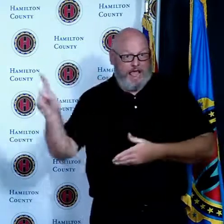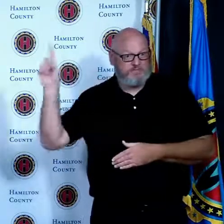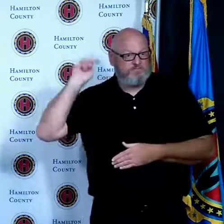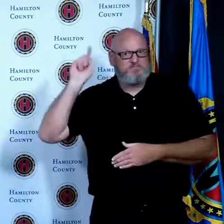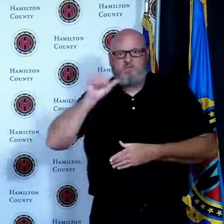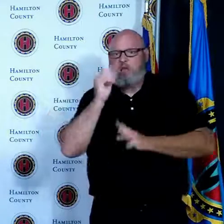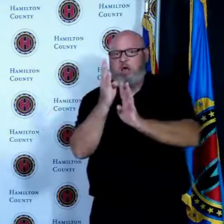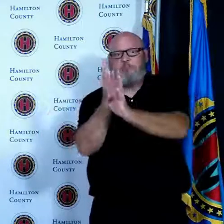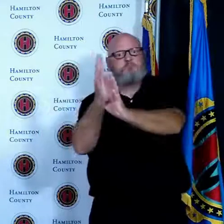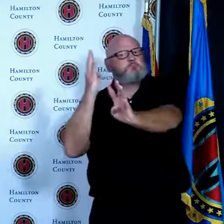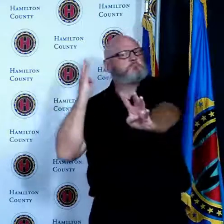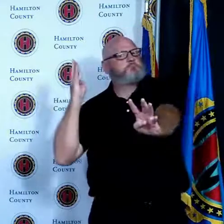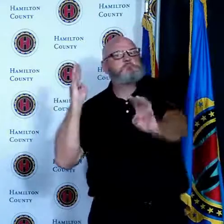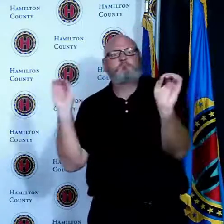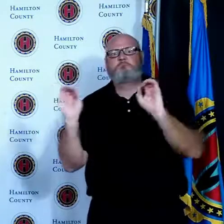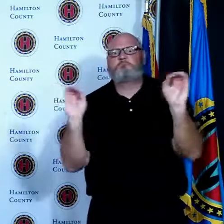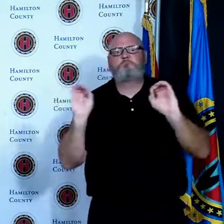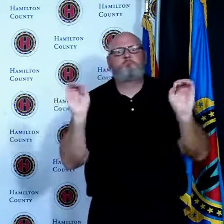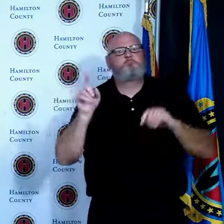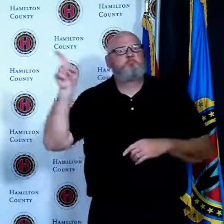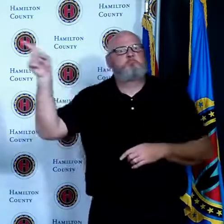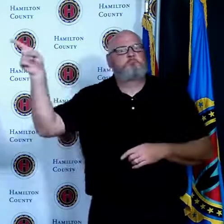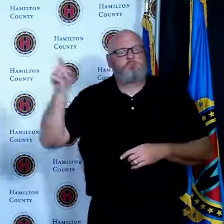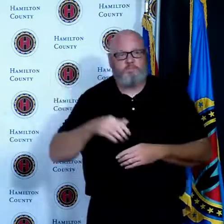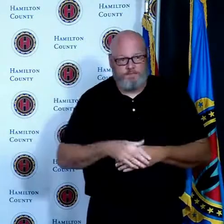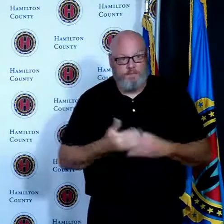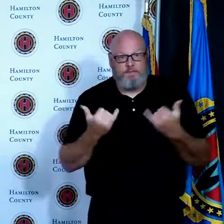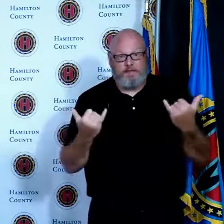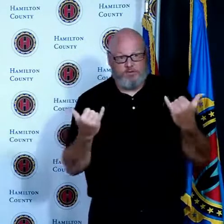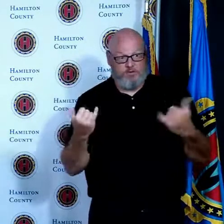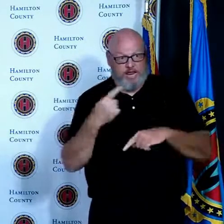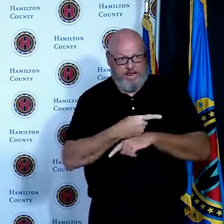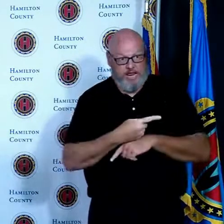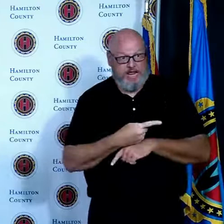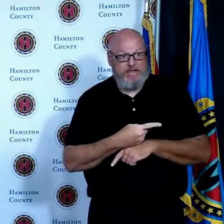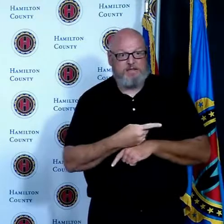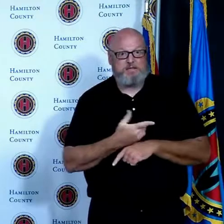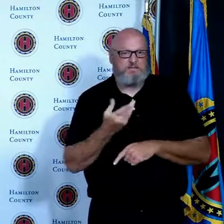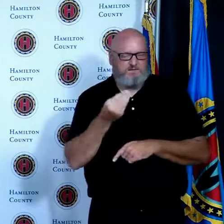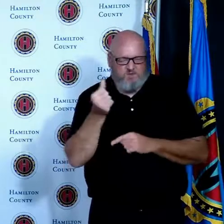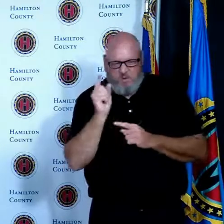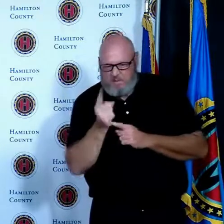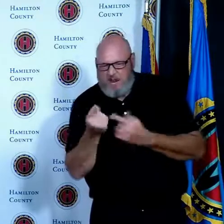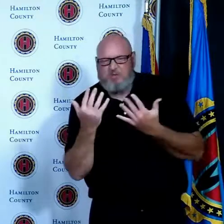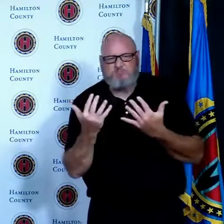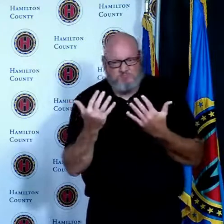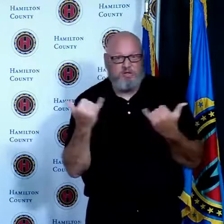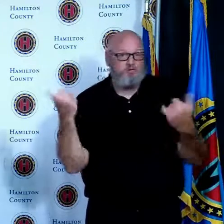tested within 10 minutes there was very little wait in addition test results were returned quickly I believe by the end of the week